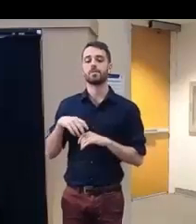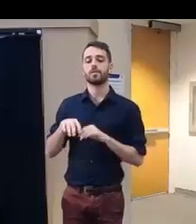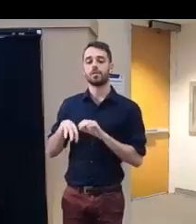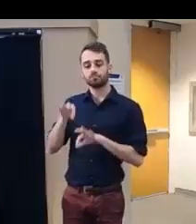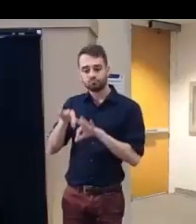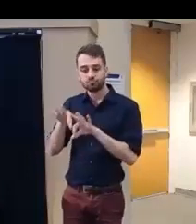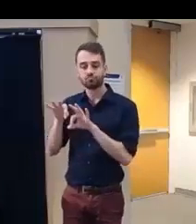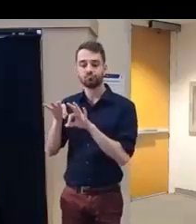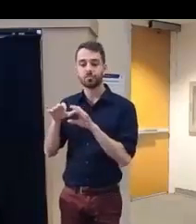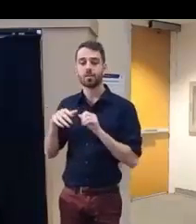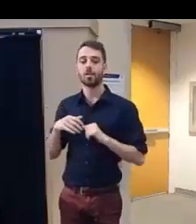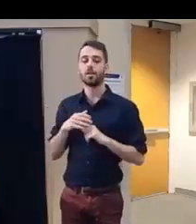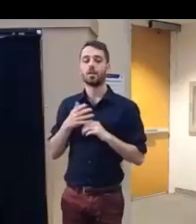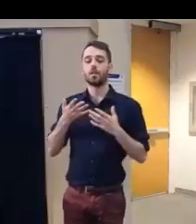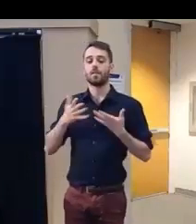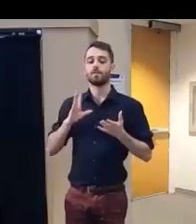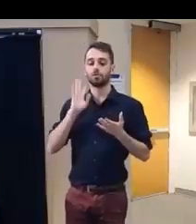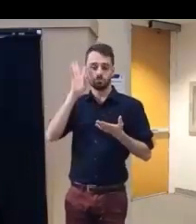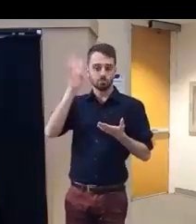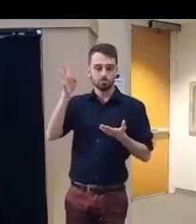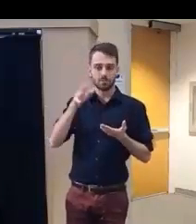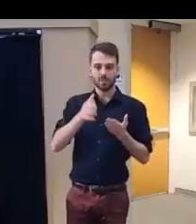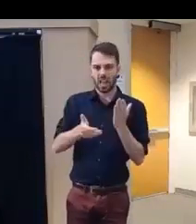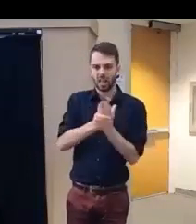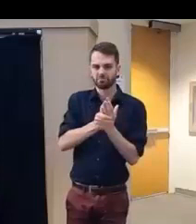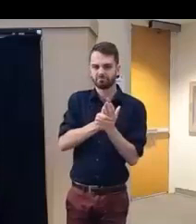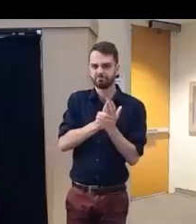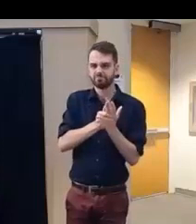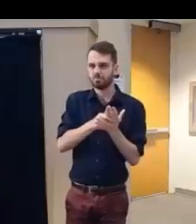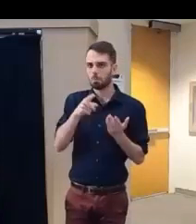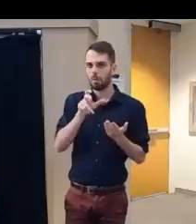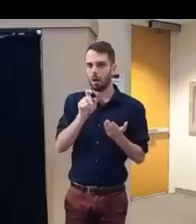which some of you have probably already gotten that already and then also work on some faculty